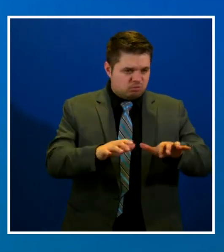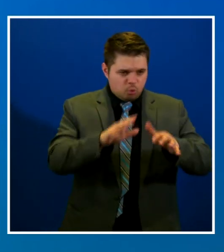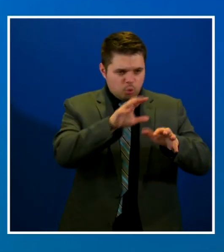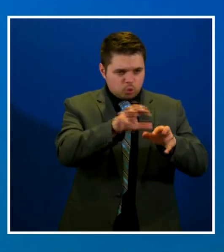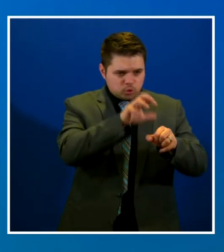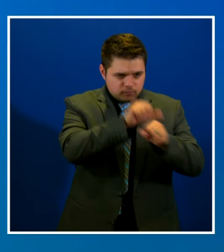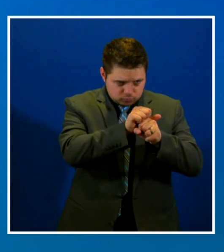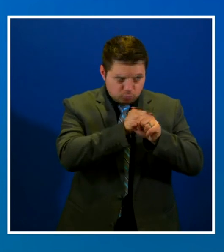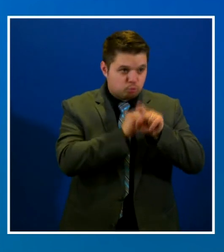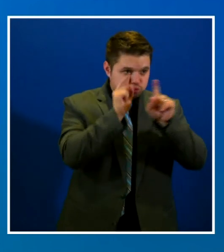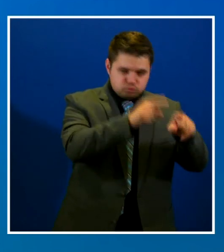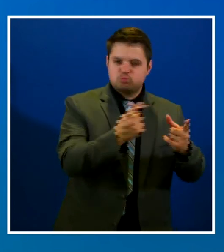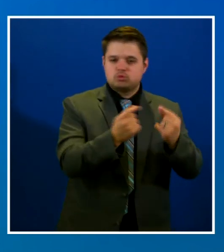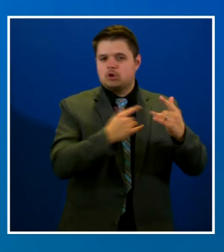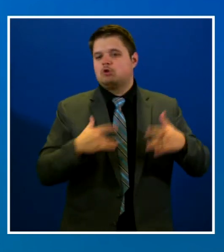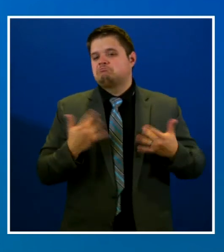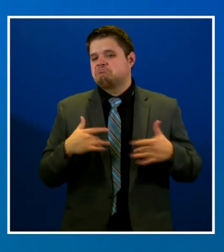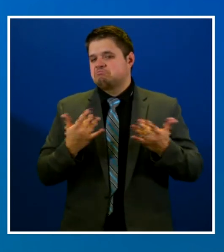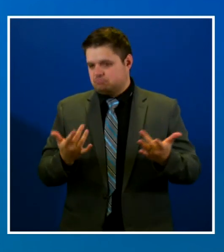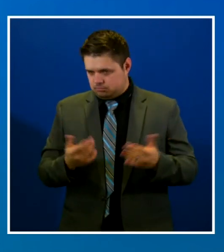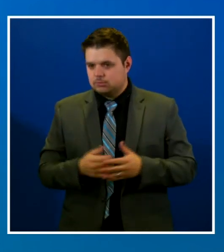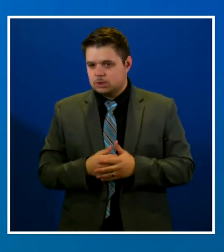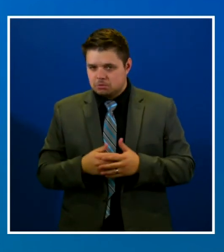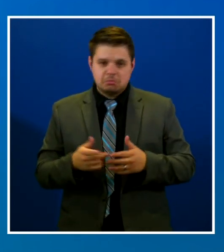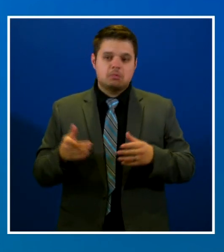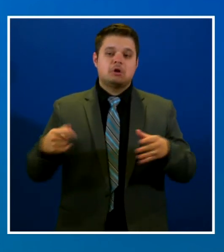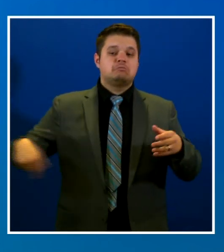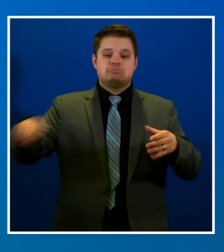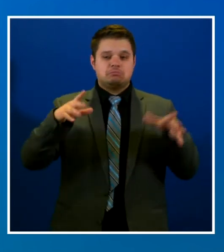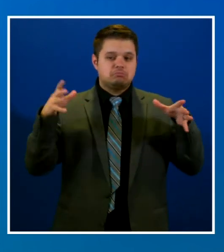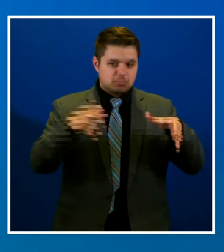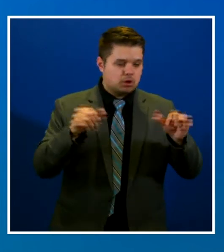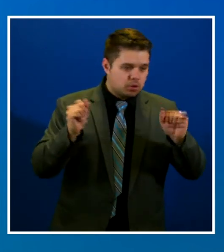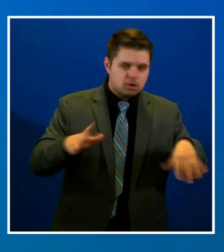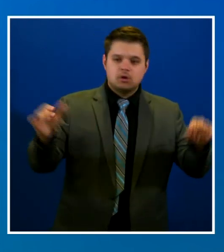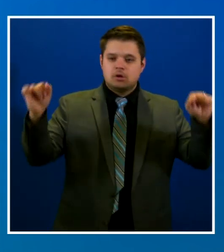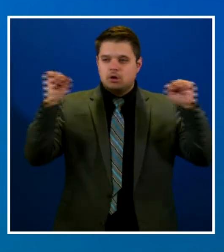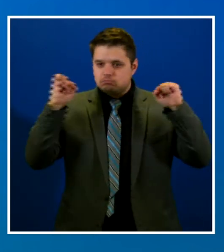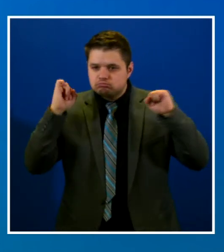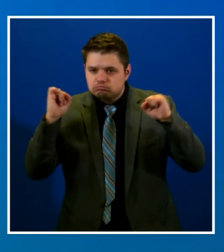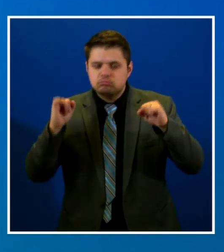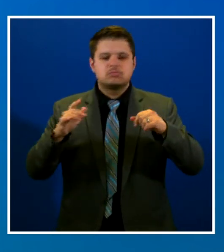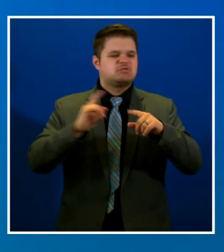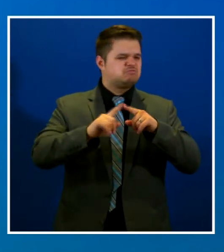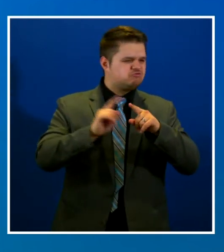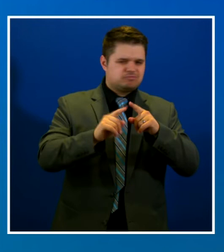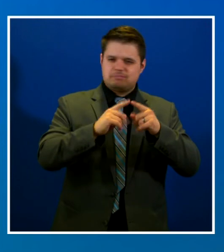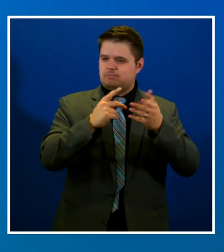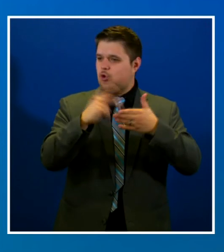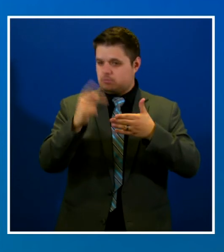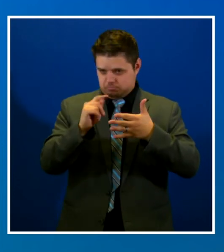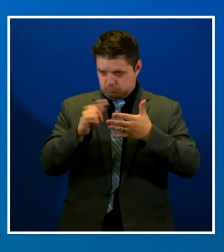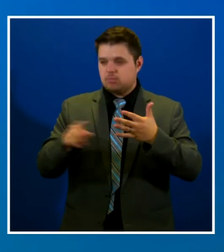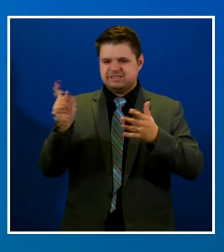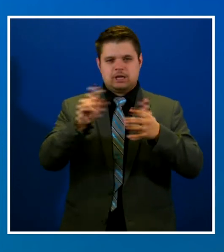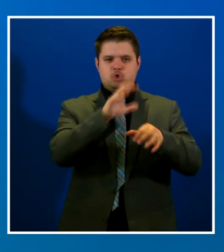courts, or more when they make their reservations. The Firstenburg pool is also open for water exercises,